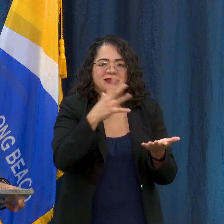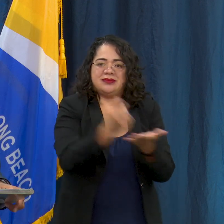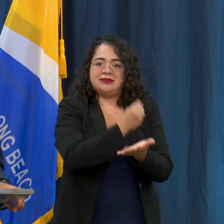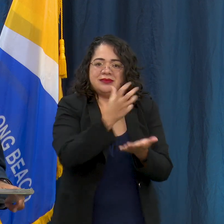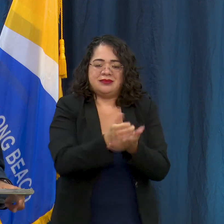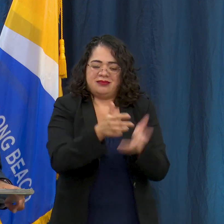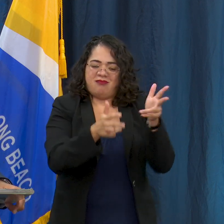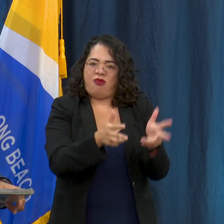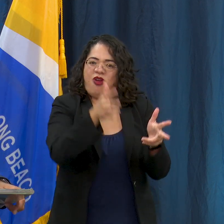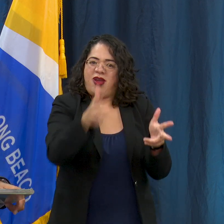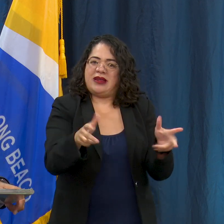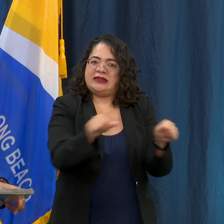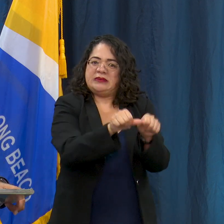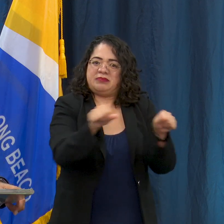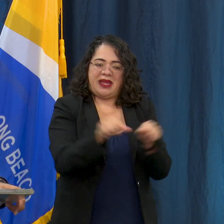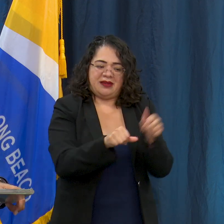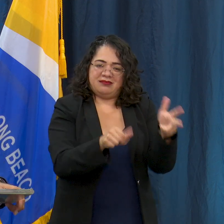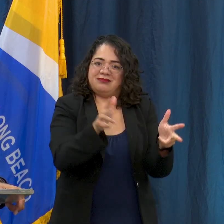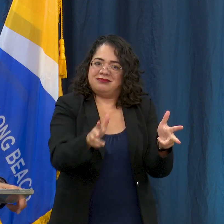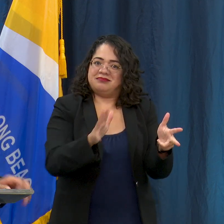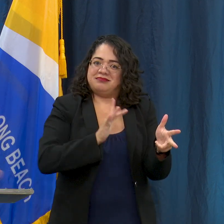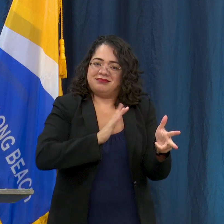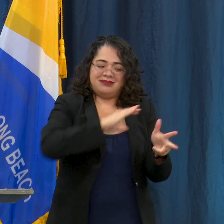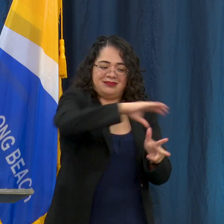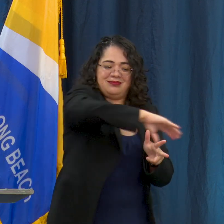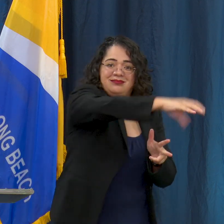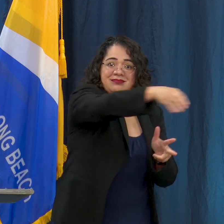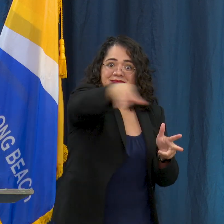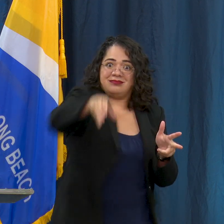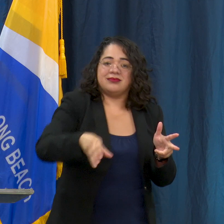more plazas, many more parklets, moving forward and so thank you to